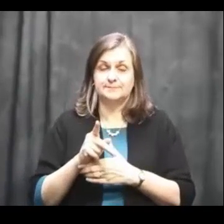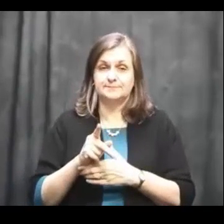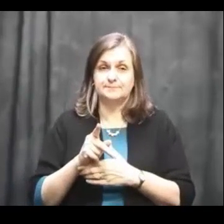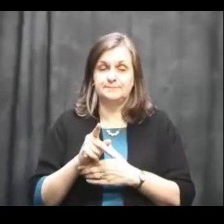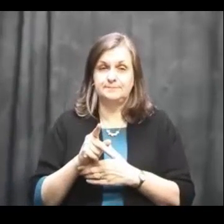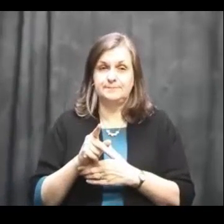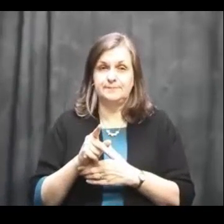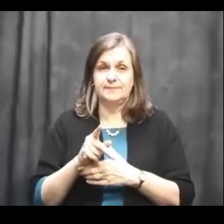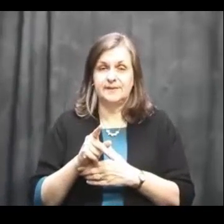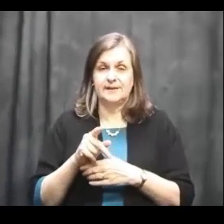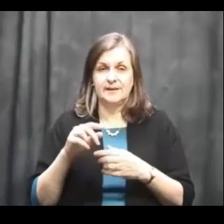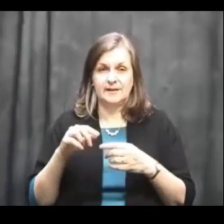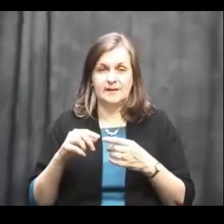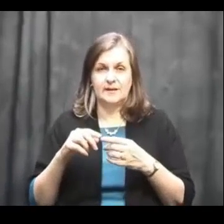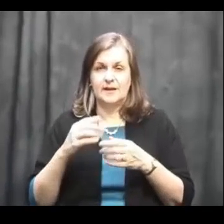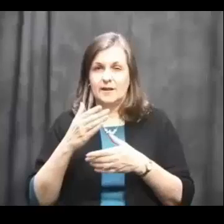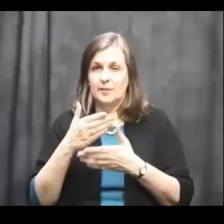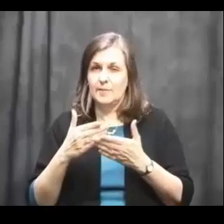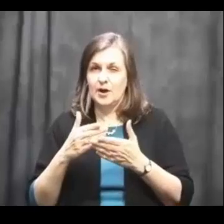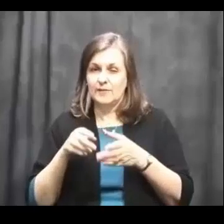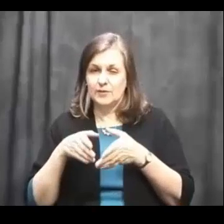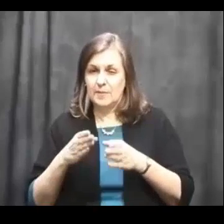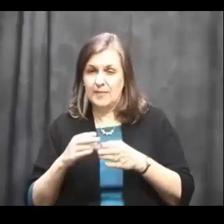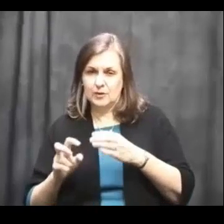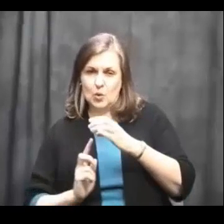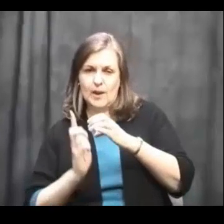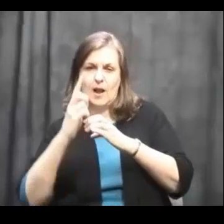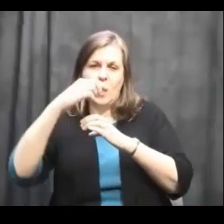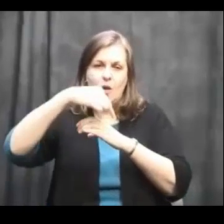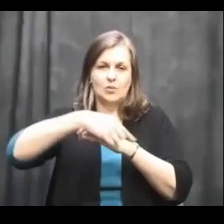protection it's just kind